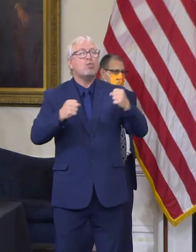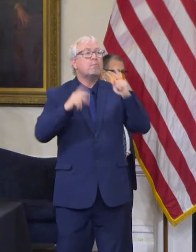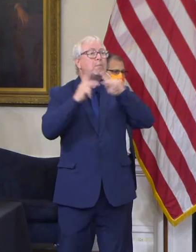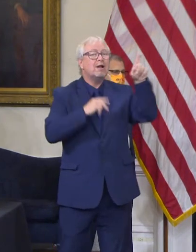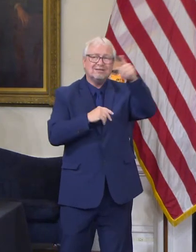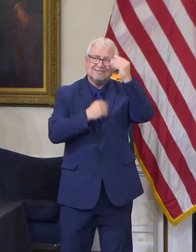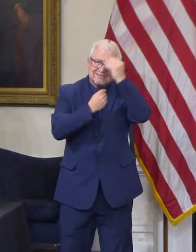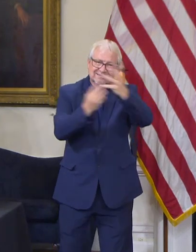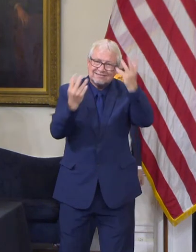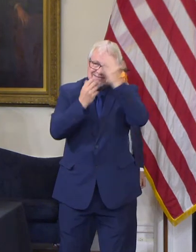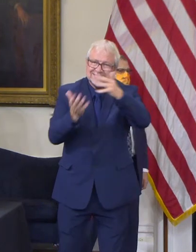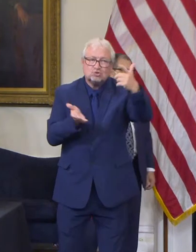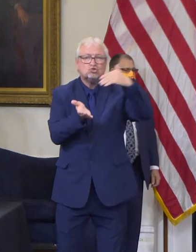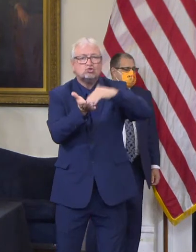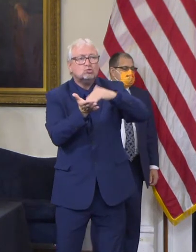why state health officials have directed clinicians to